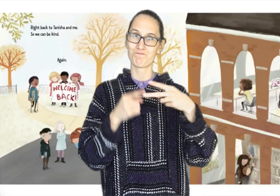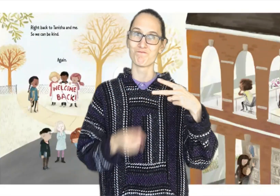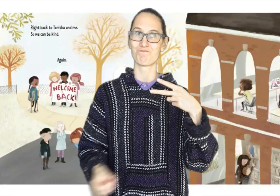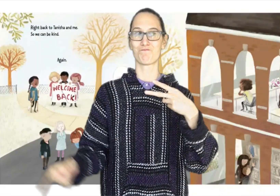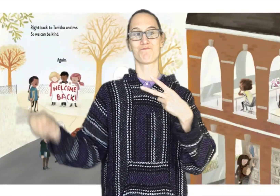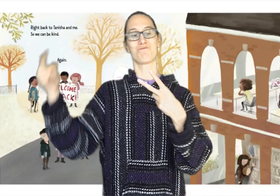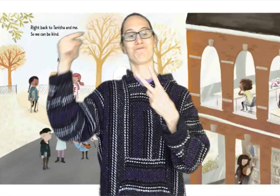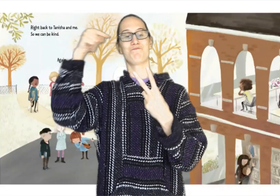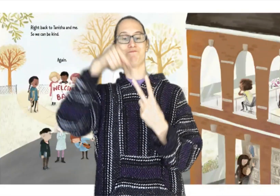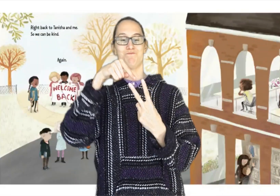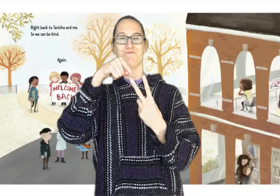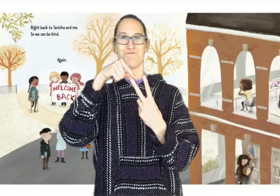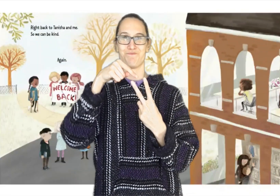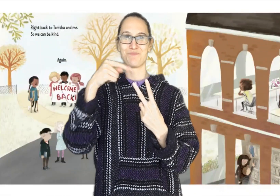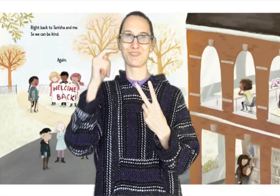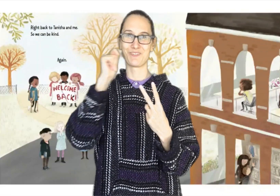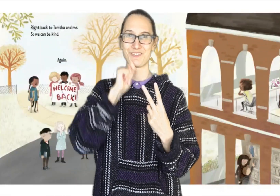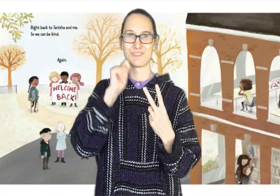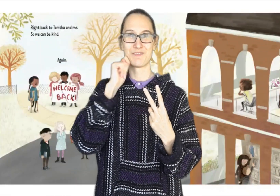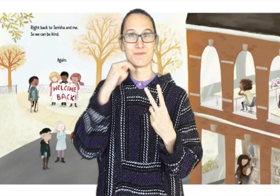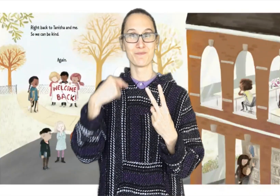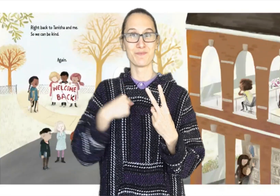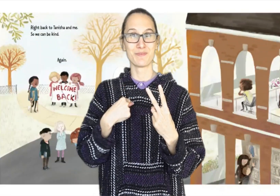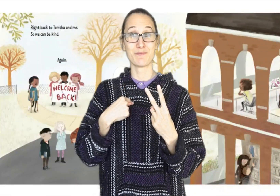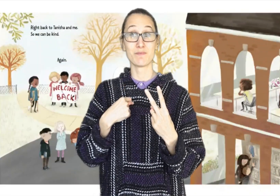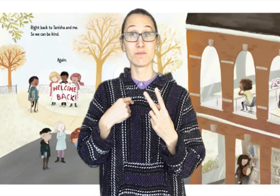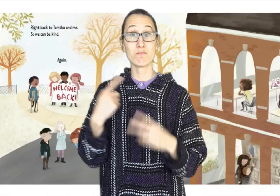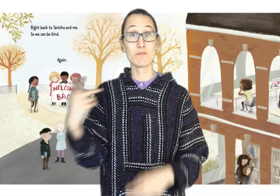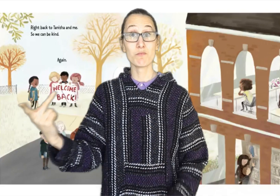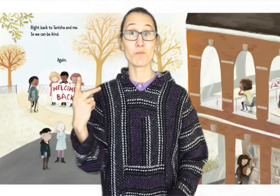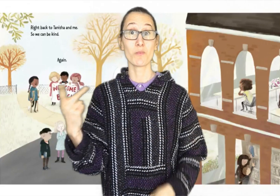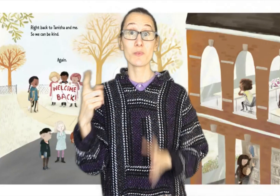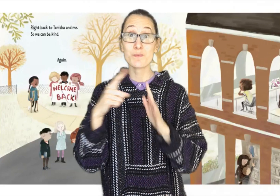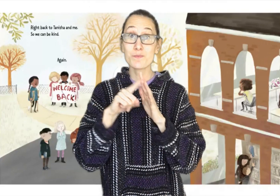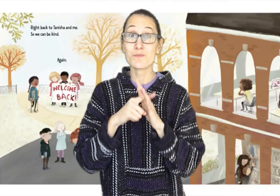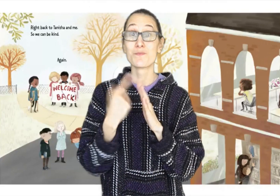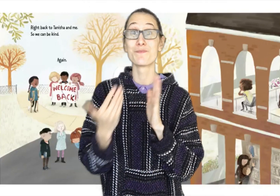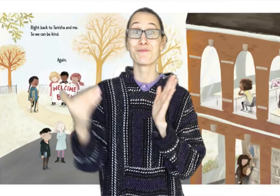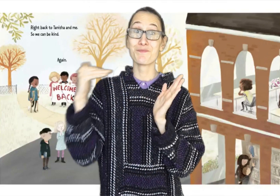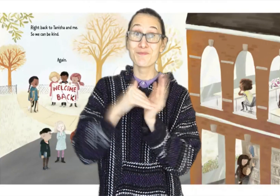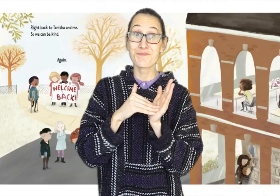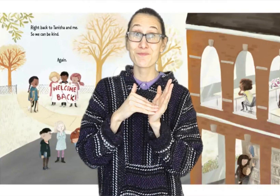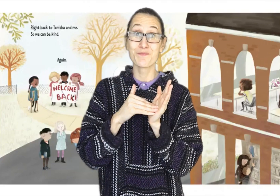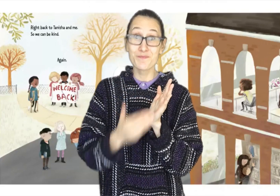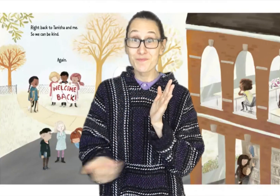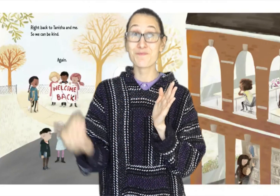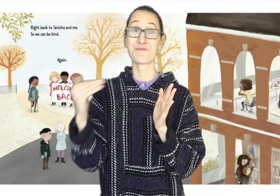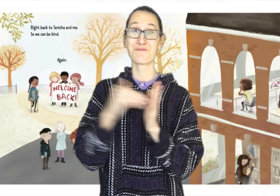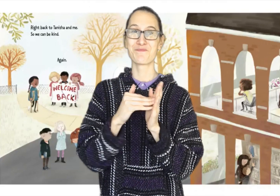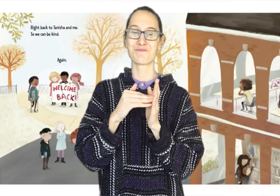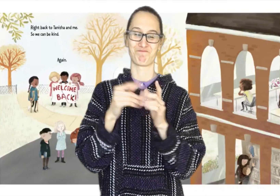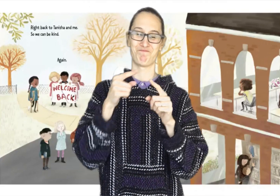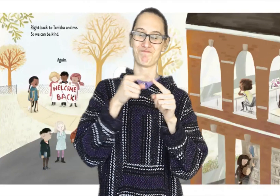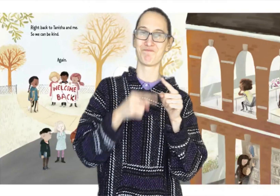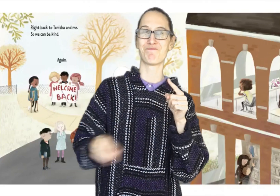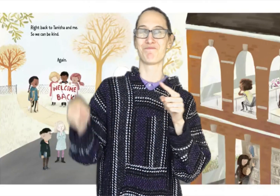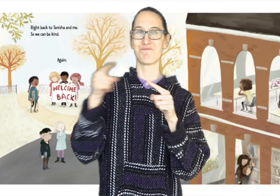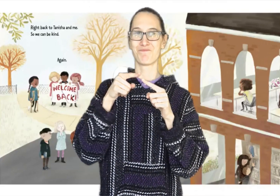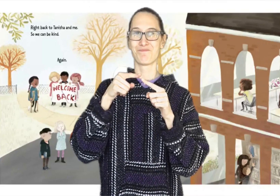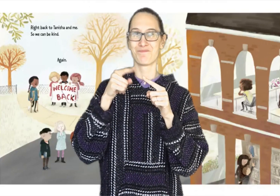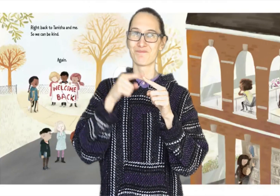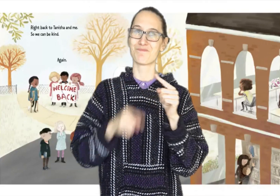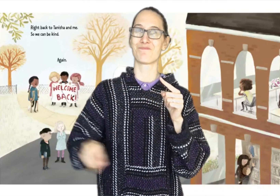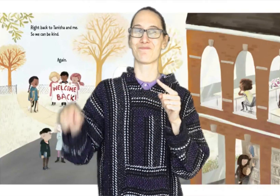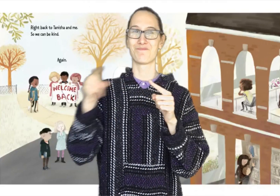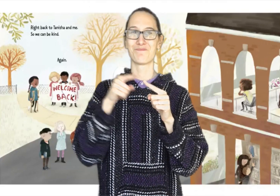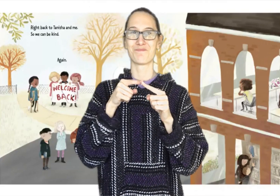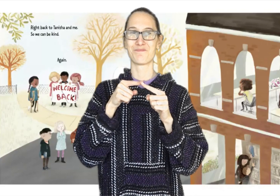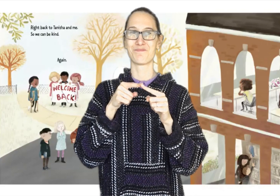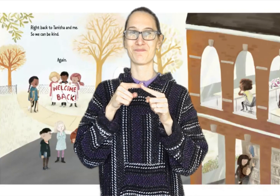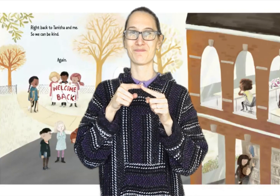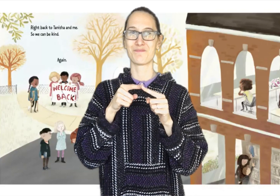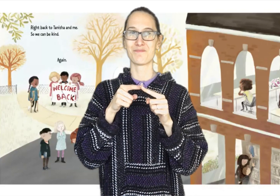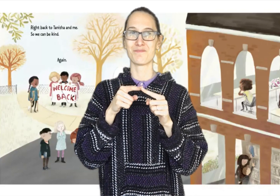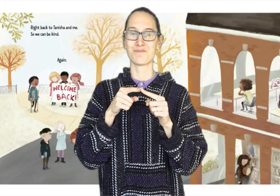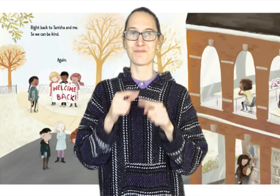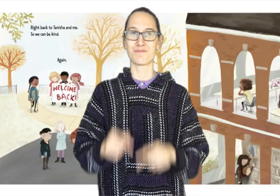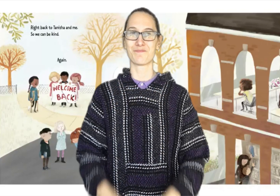Right back to Tanisha and me. So we can be kind. And again